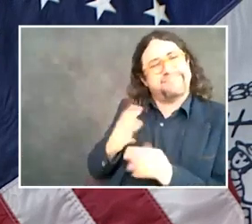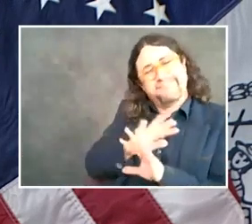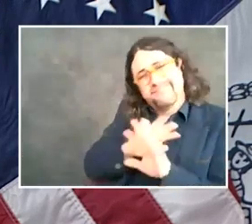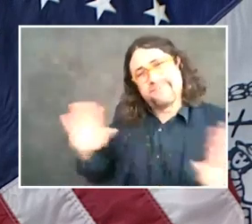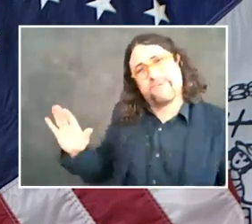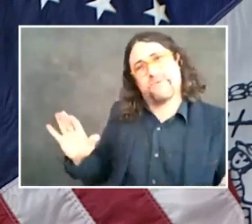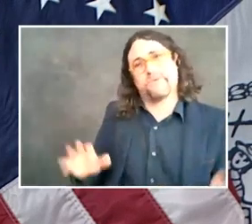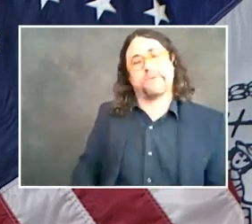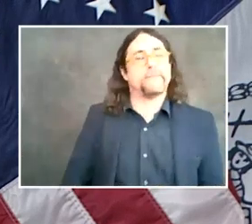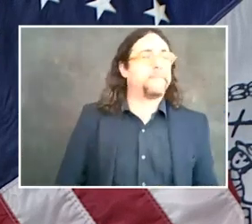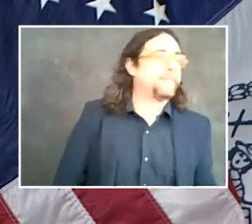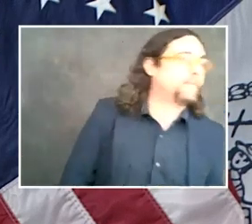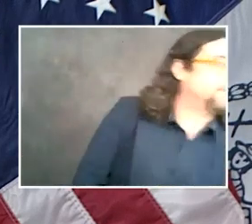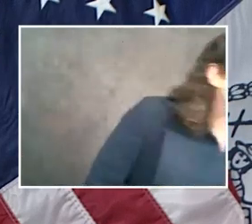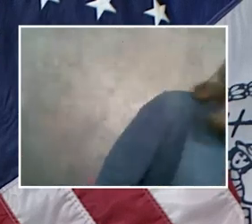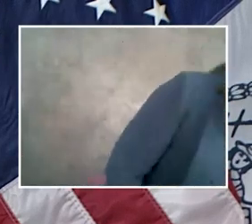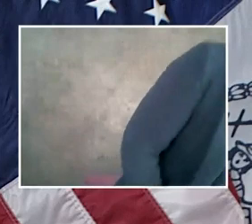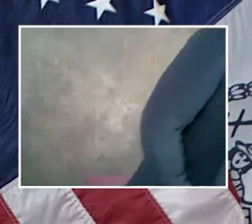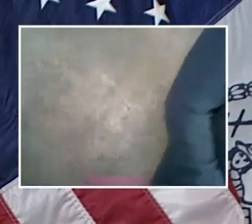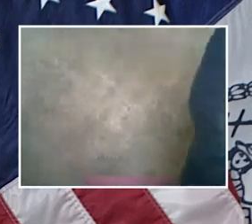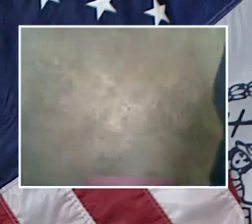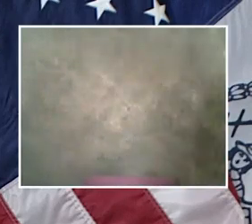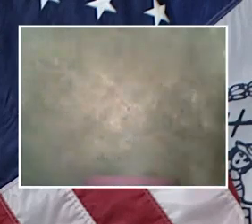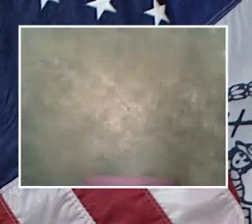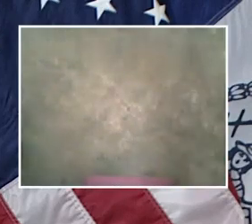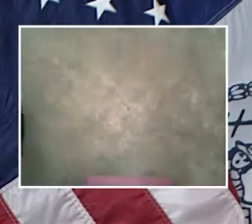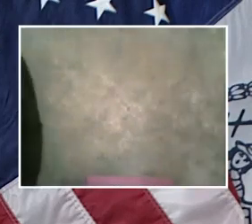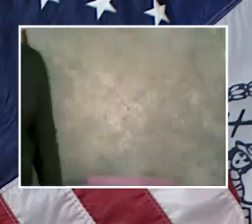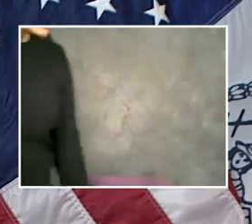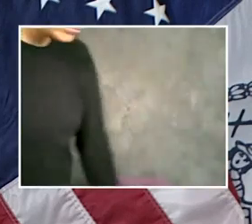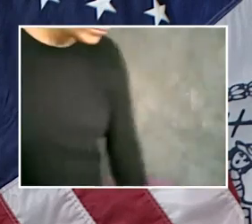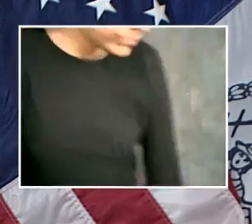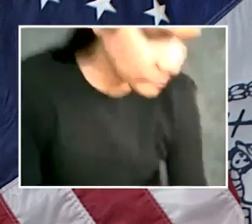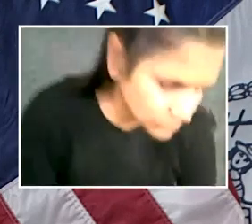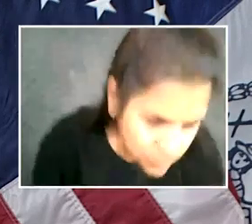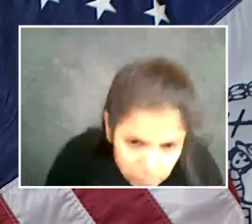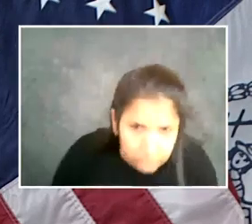NEXT, WE HAVE JULIA FROM THE POST. GOOD MORNING TO EVERYONE.